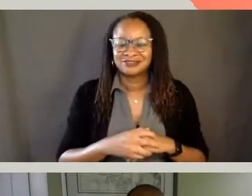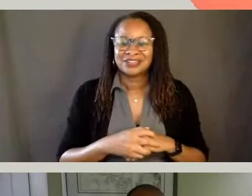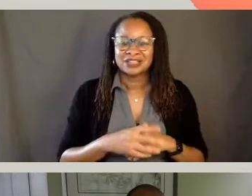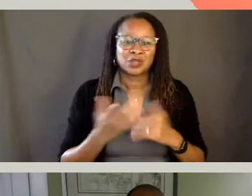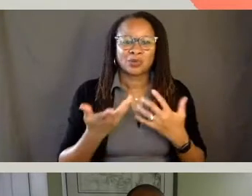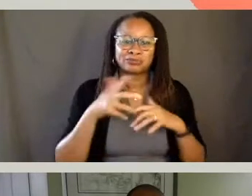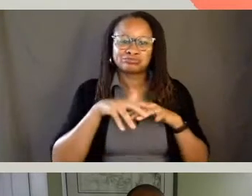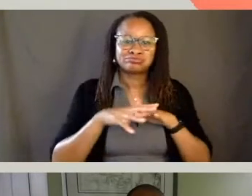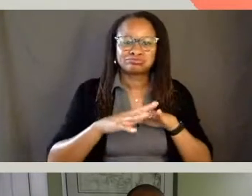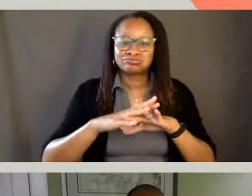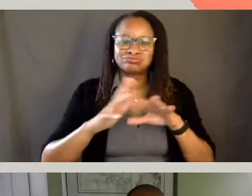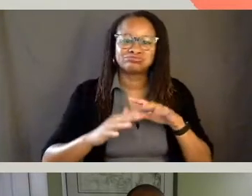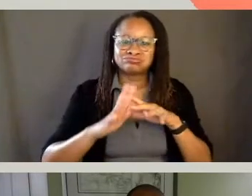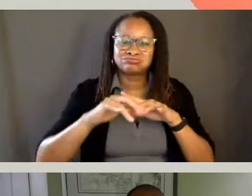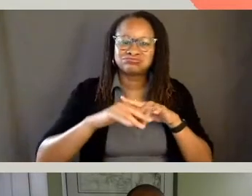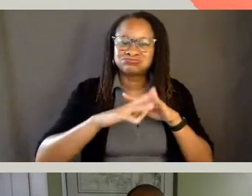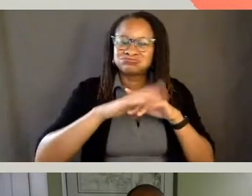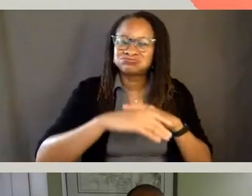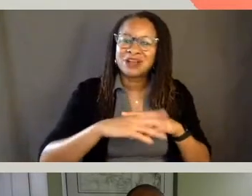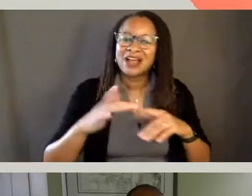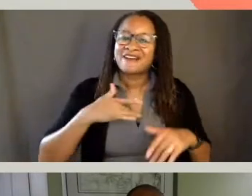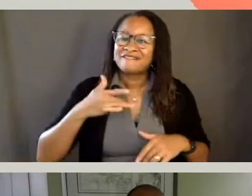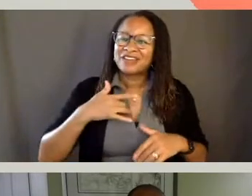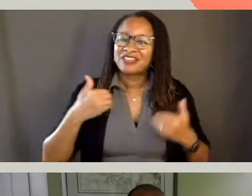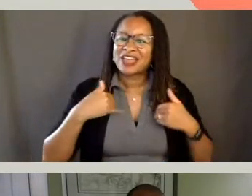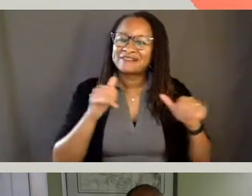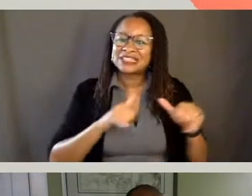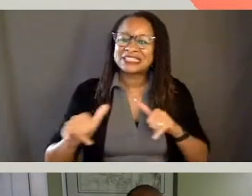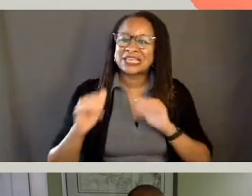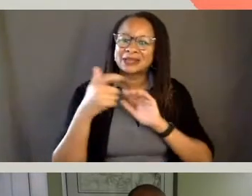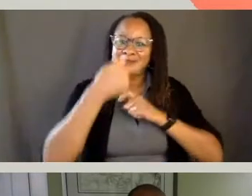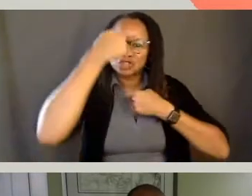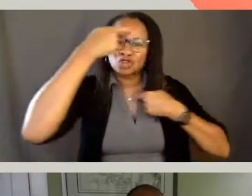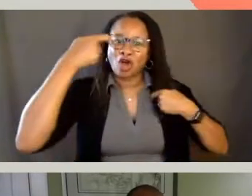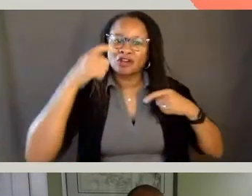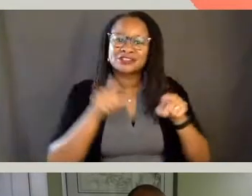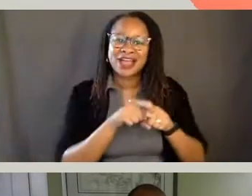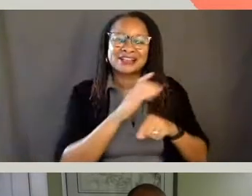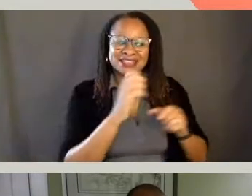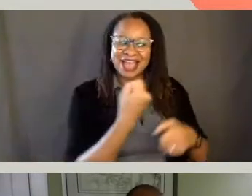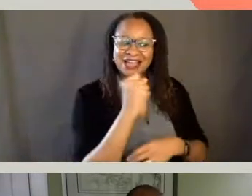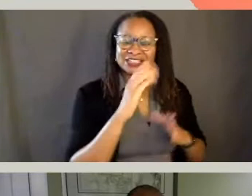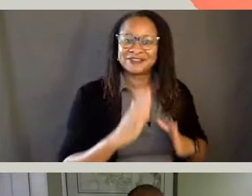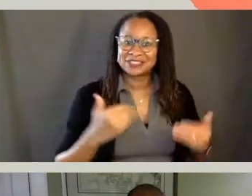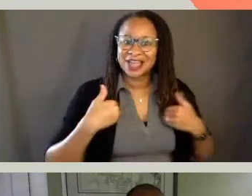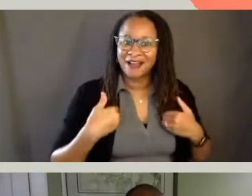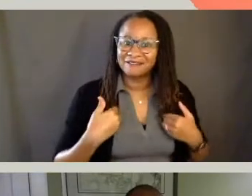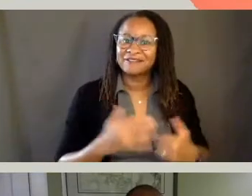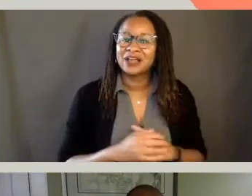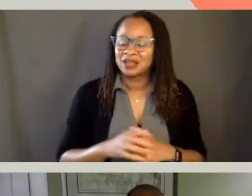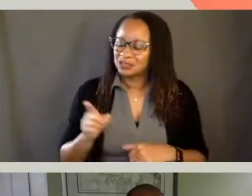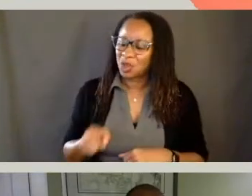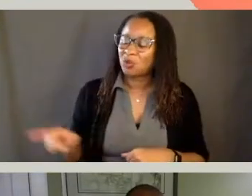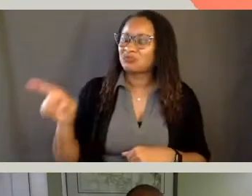in such a way that you feel that they have the same scars that the activists have. And so they were all wearing, again,